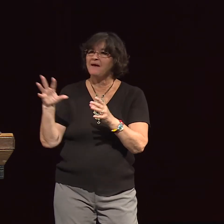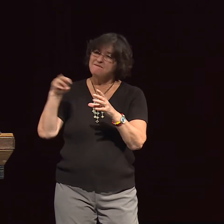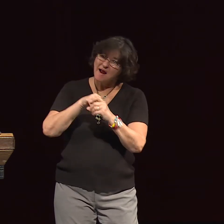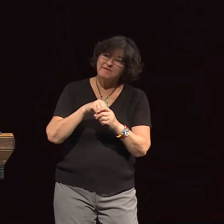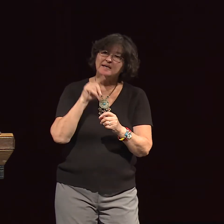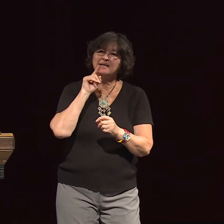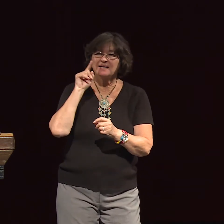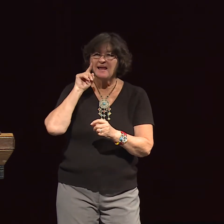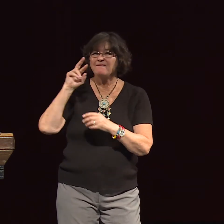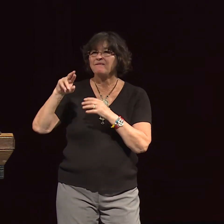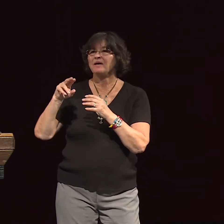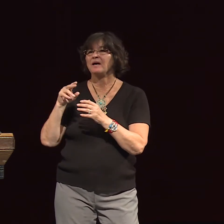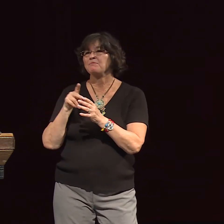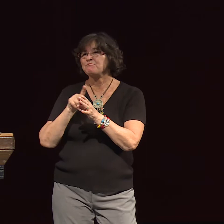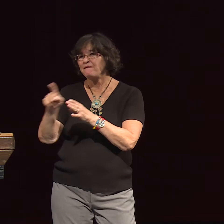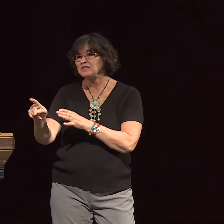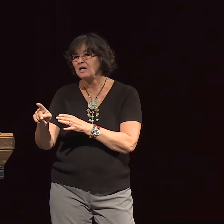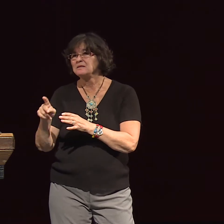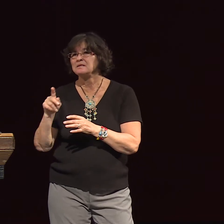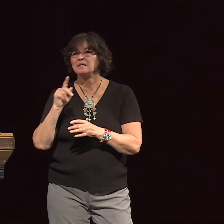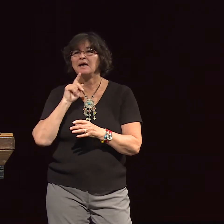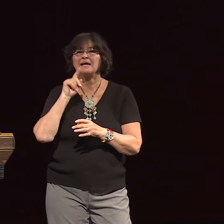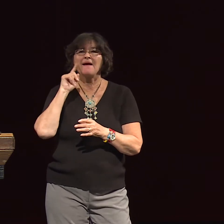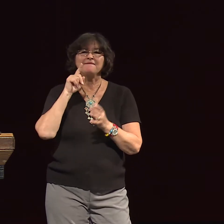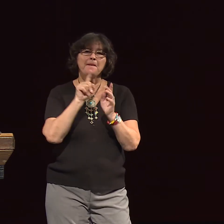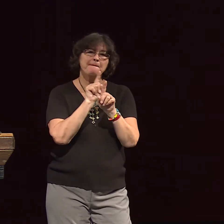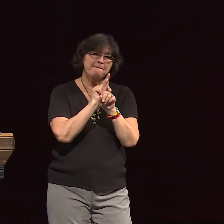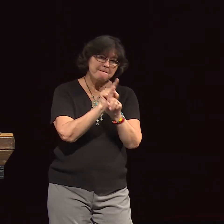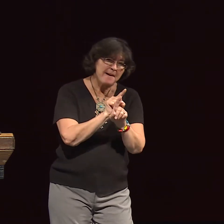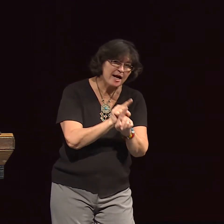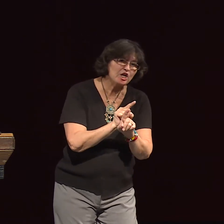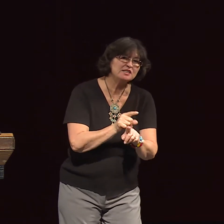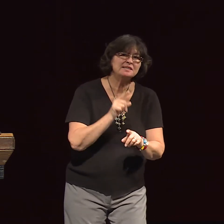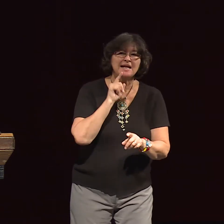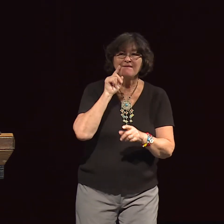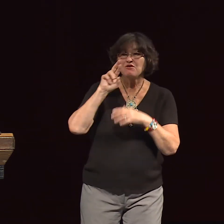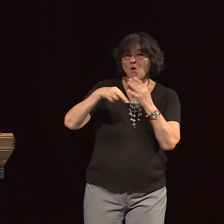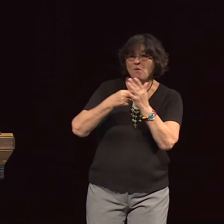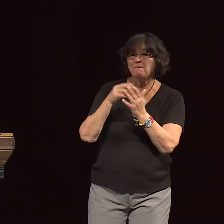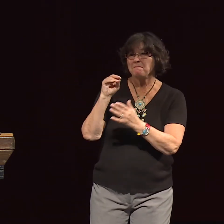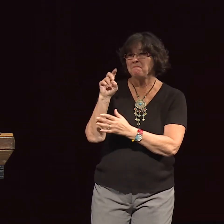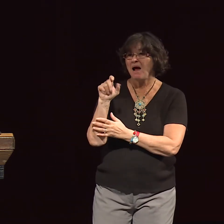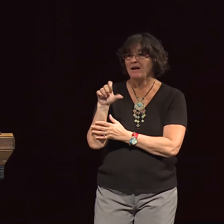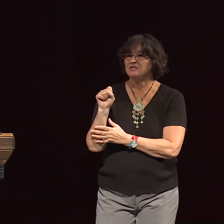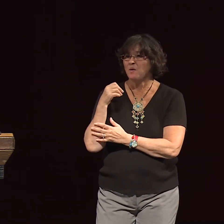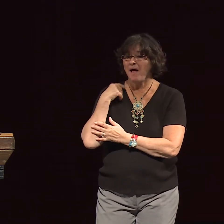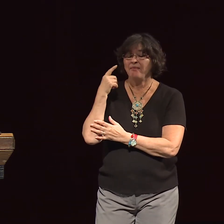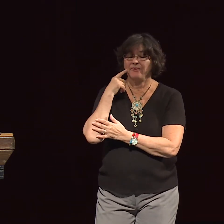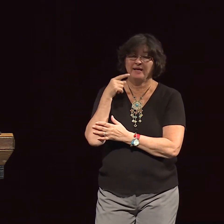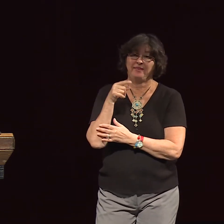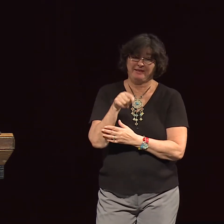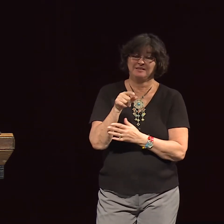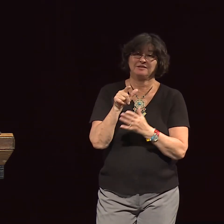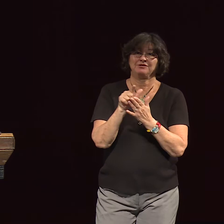getting the student or the child to hear and talk. We would like for parents to be...have access